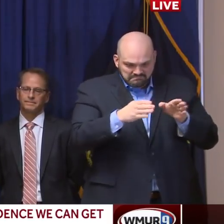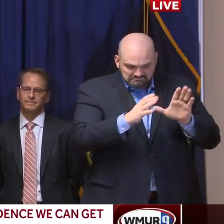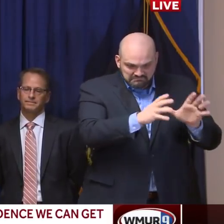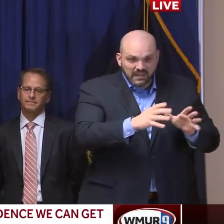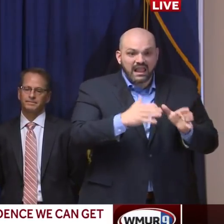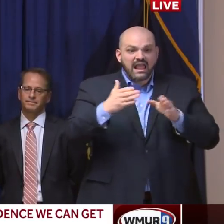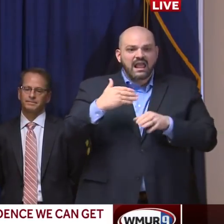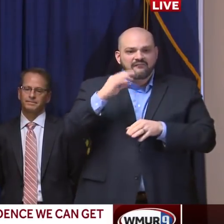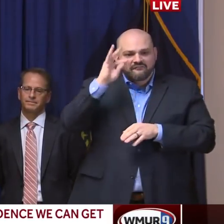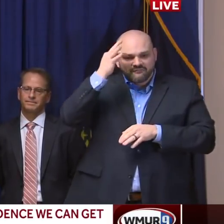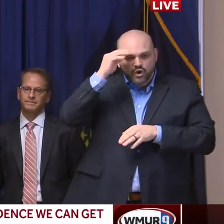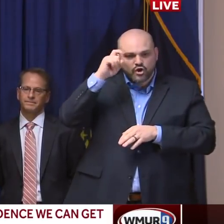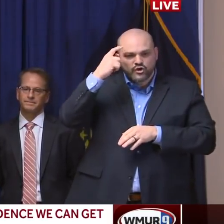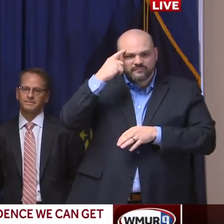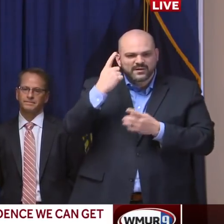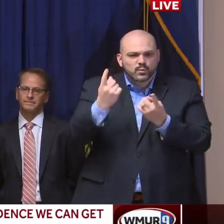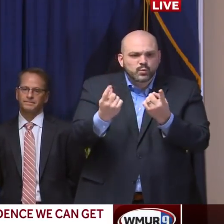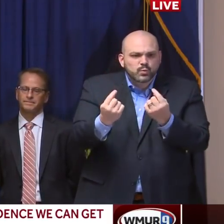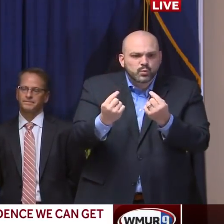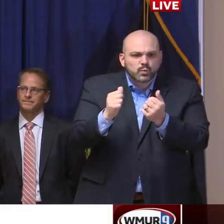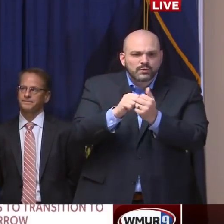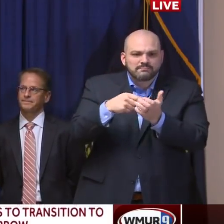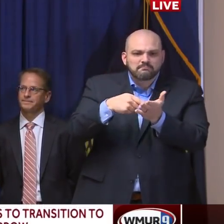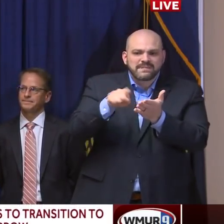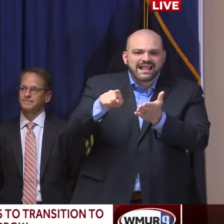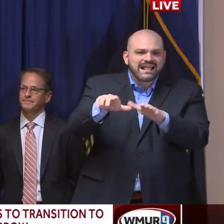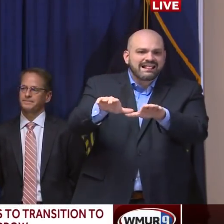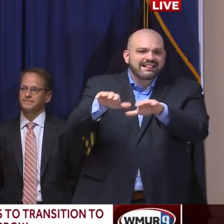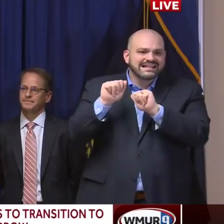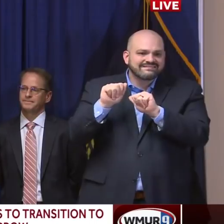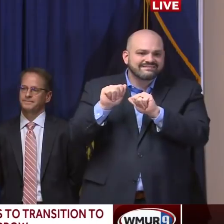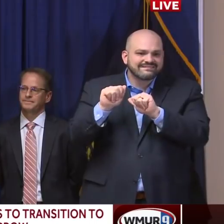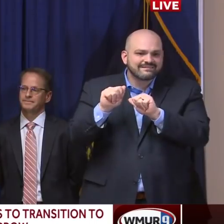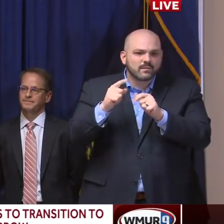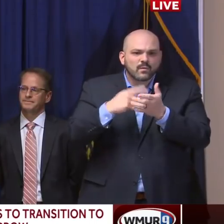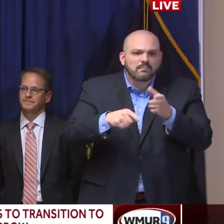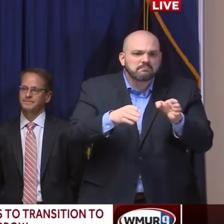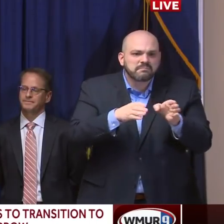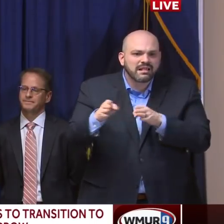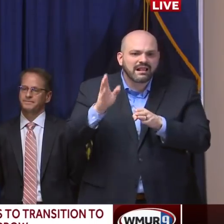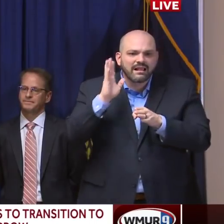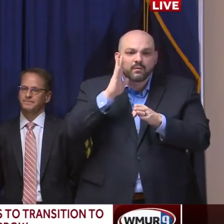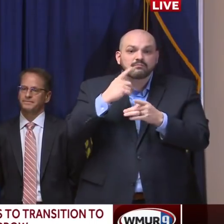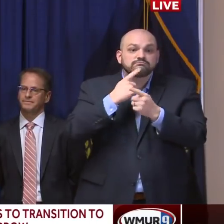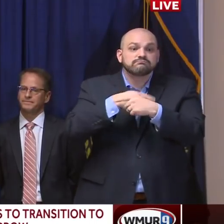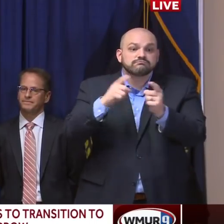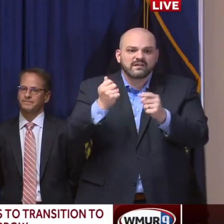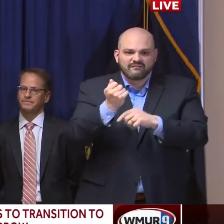BASICS. ALSO LOOKING AT WHAT THE FEDERAL GOVERNMENT WAS LOOKING TO DO WITH PAID LEAVE.